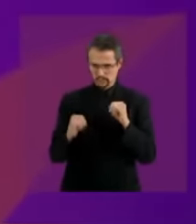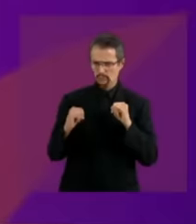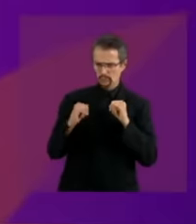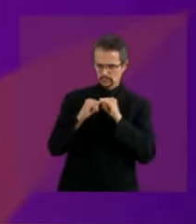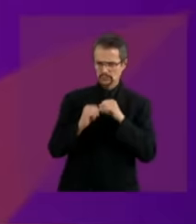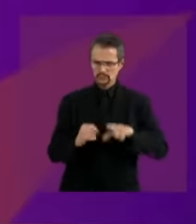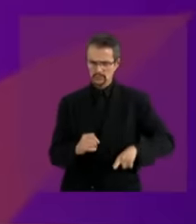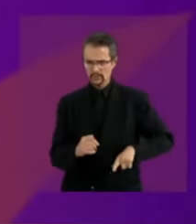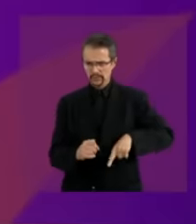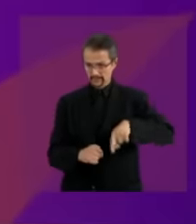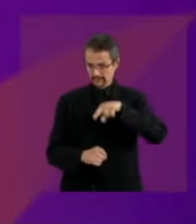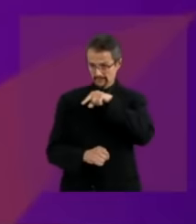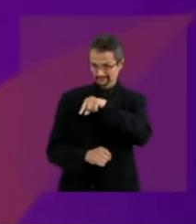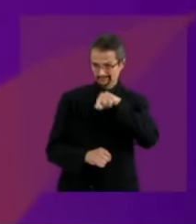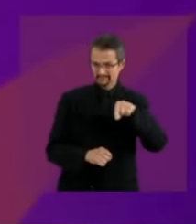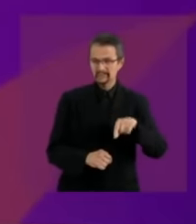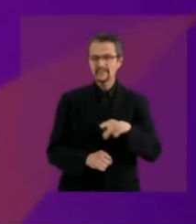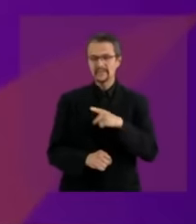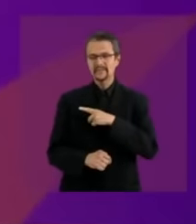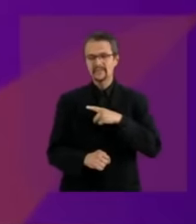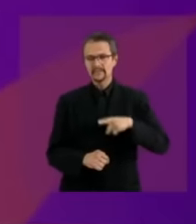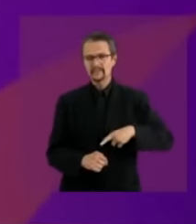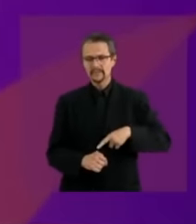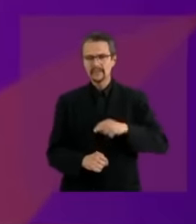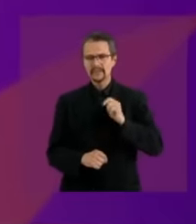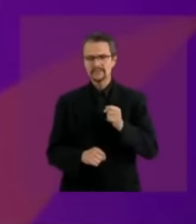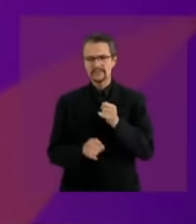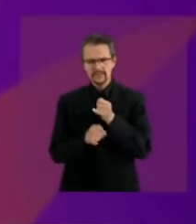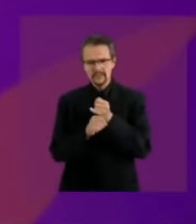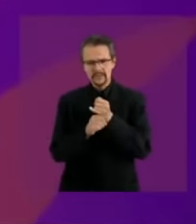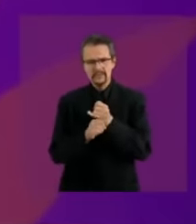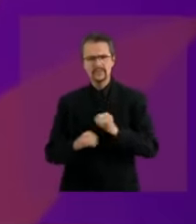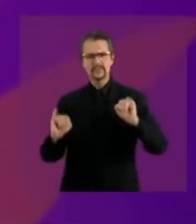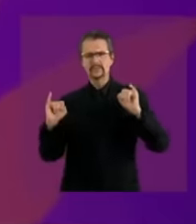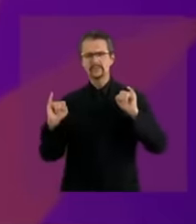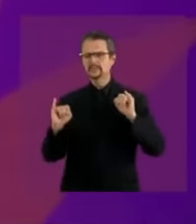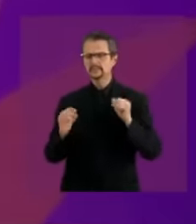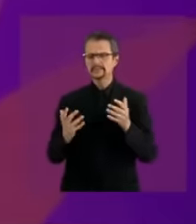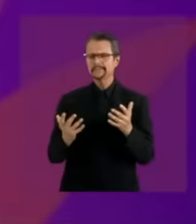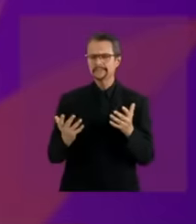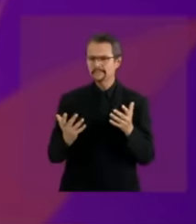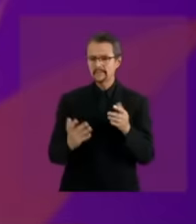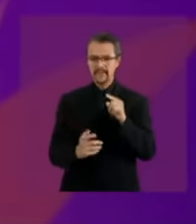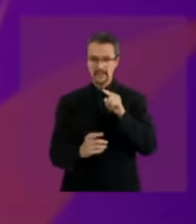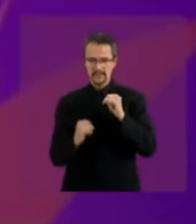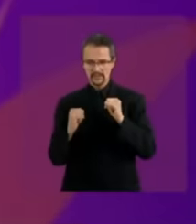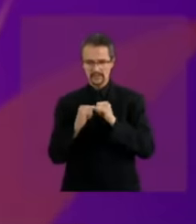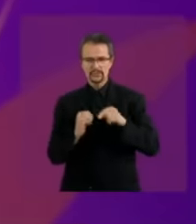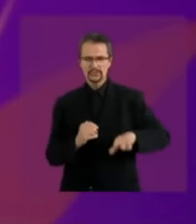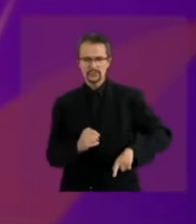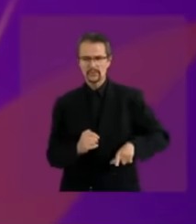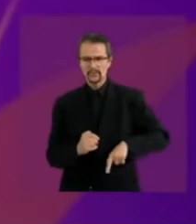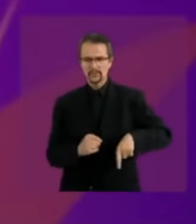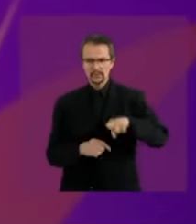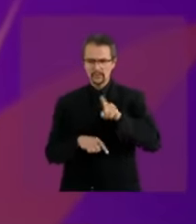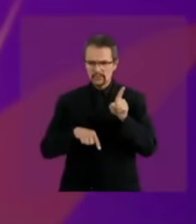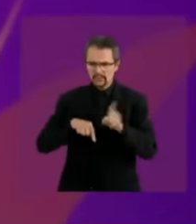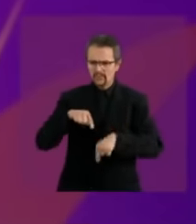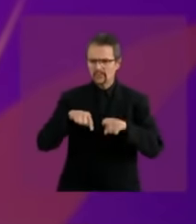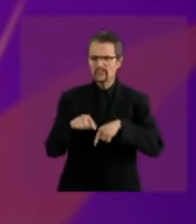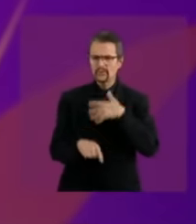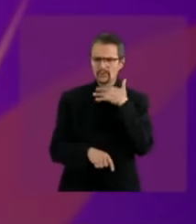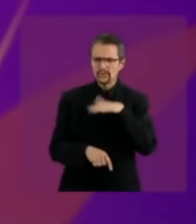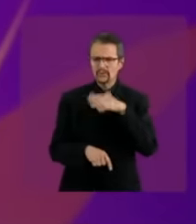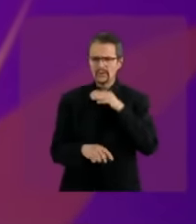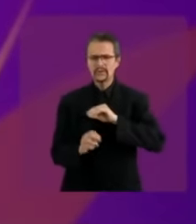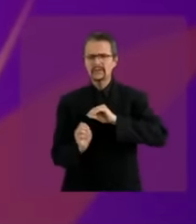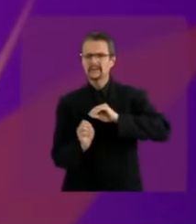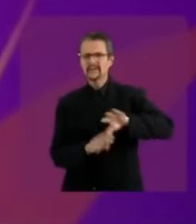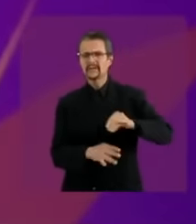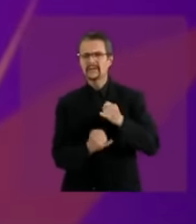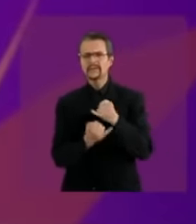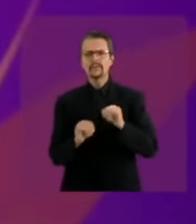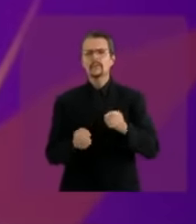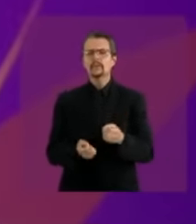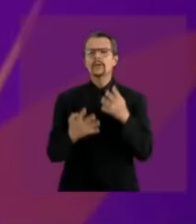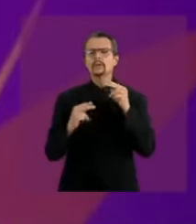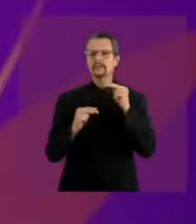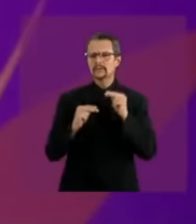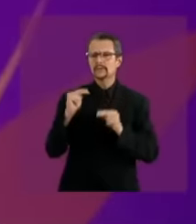that are in charge of corruption require the prun qu candidate what degree of autonomy with respect to the government or